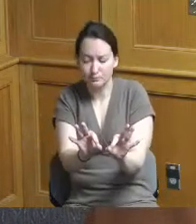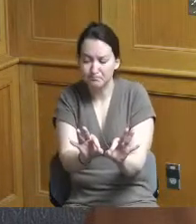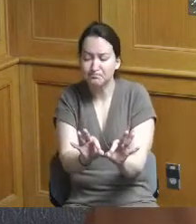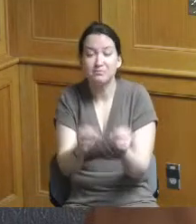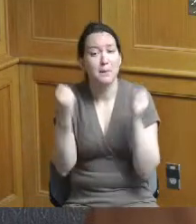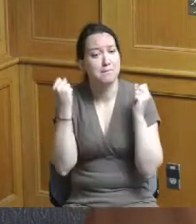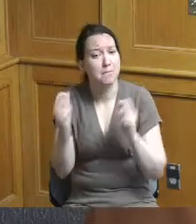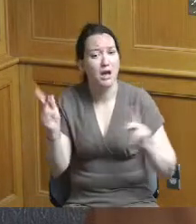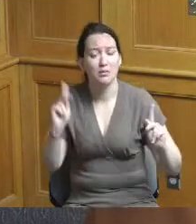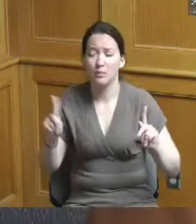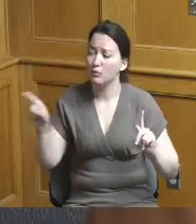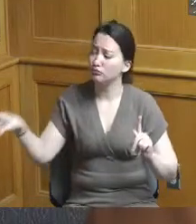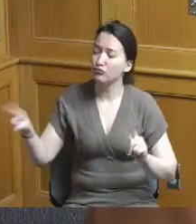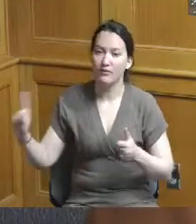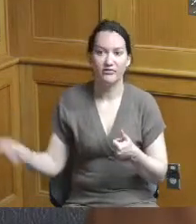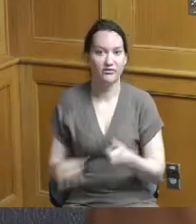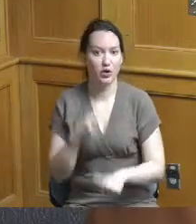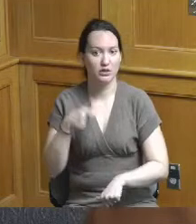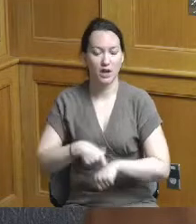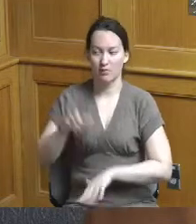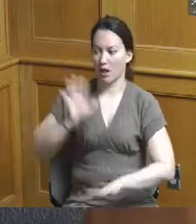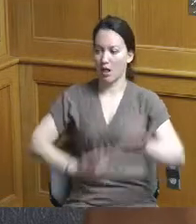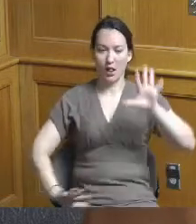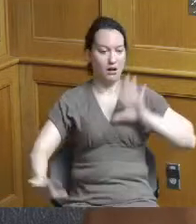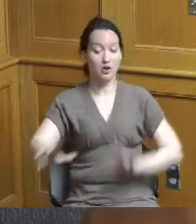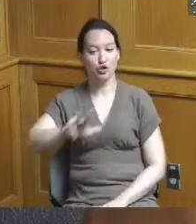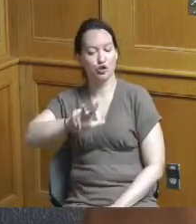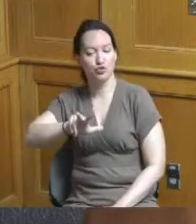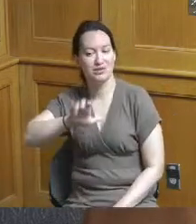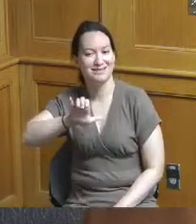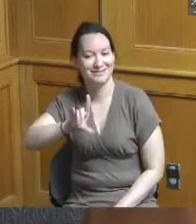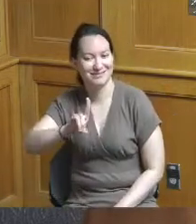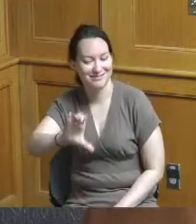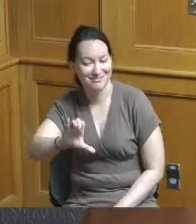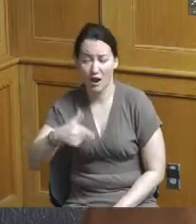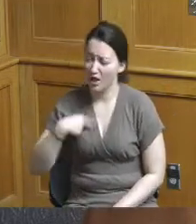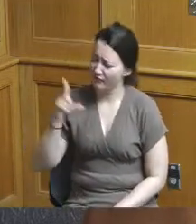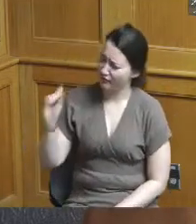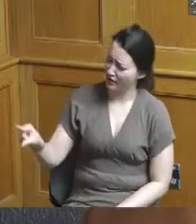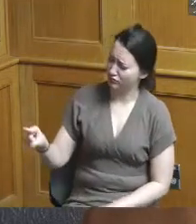of people are doing this for the first time so ecdc I asked them when they were here not the